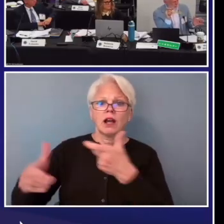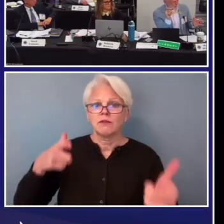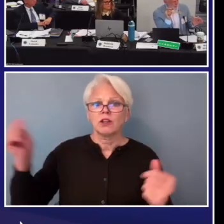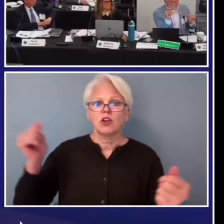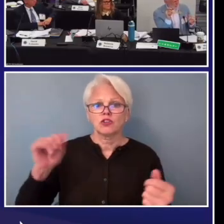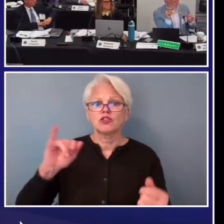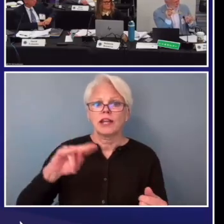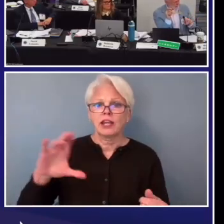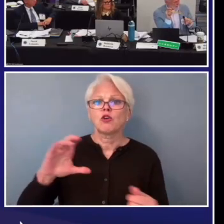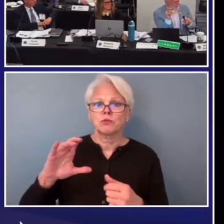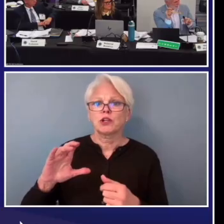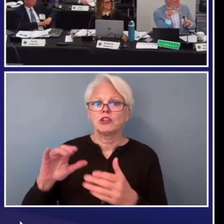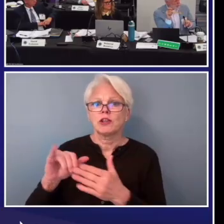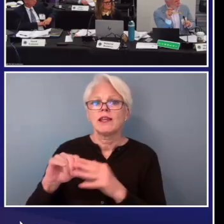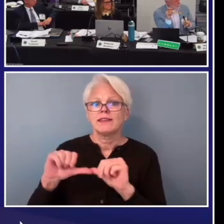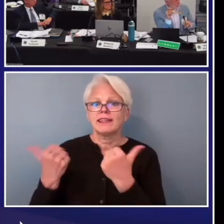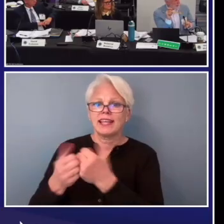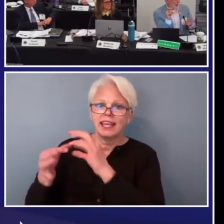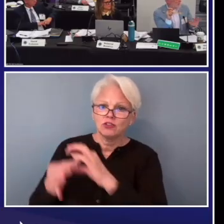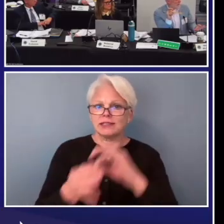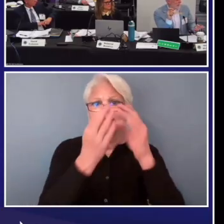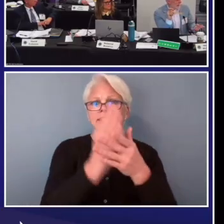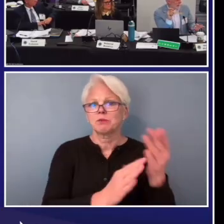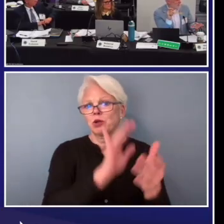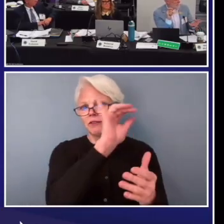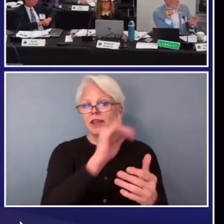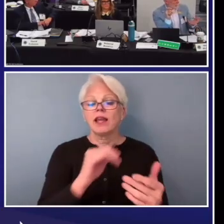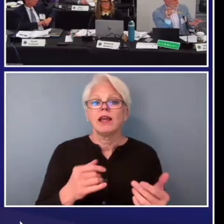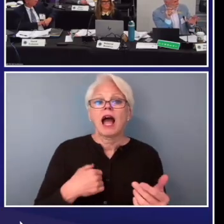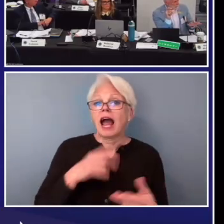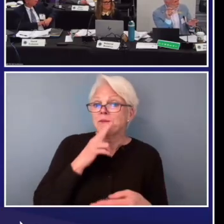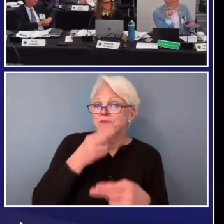of which that agency is a part of? I just flag it, because I know that you are looking